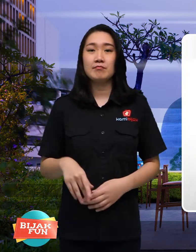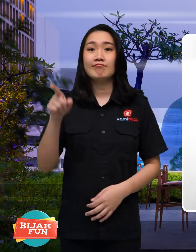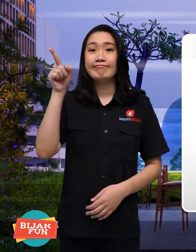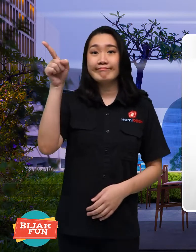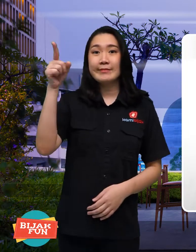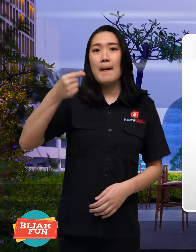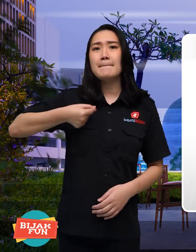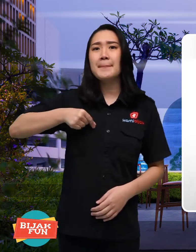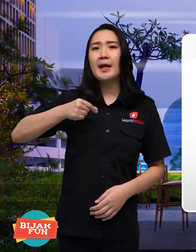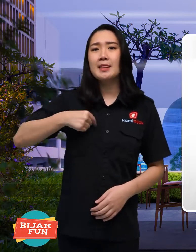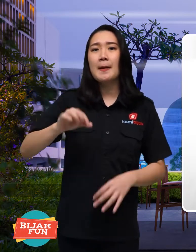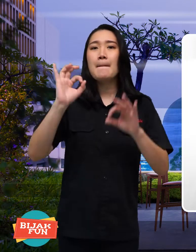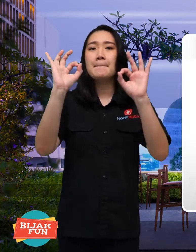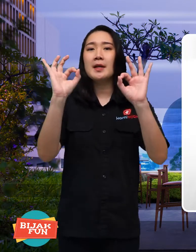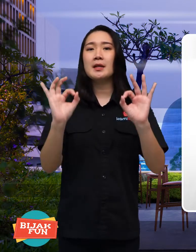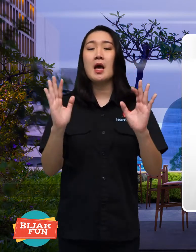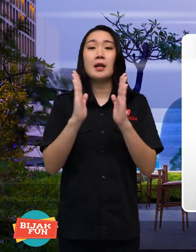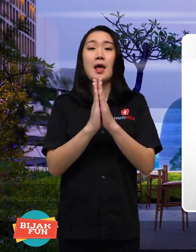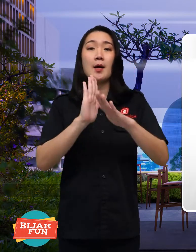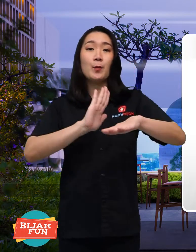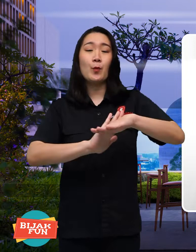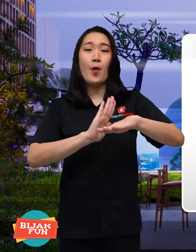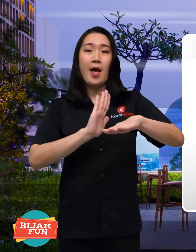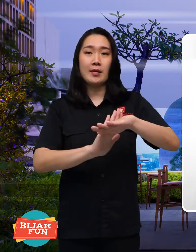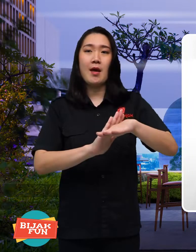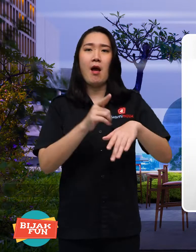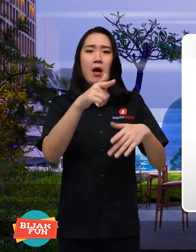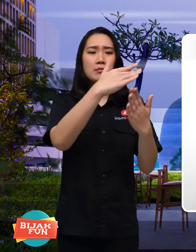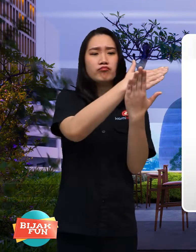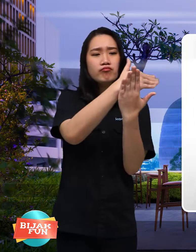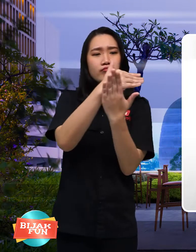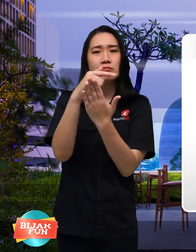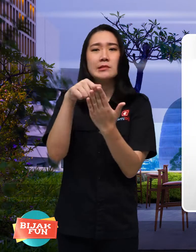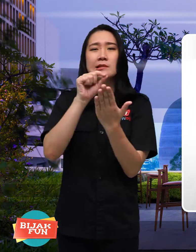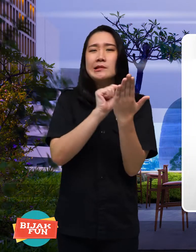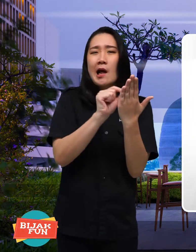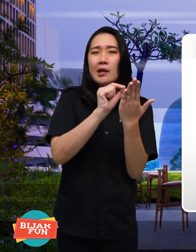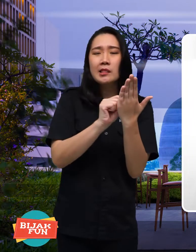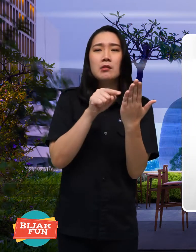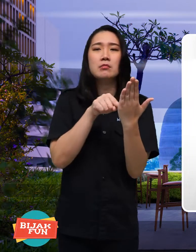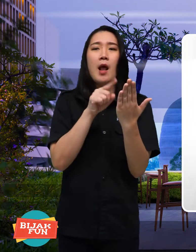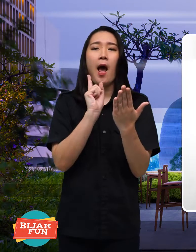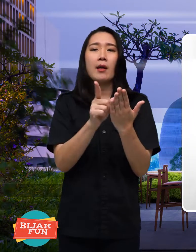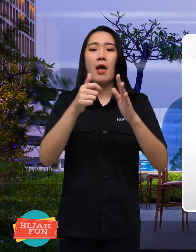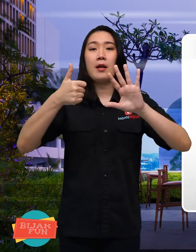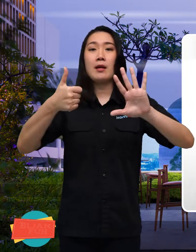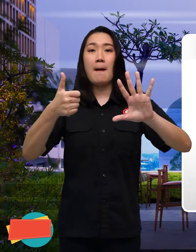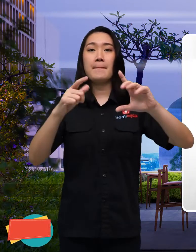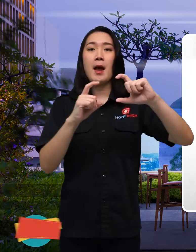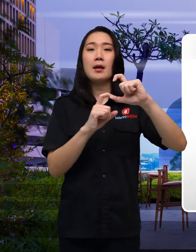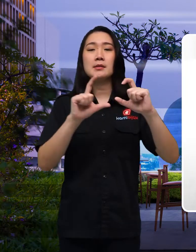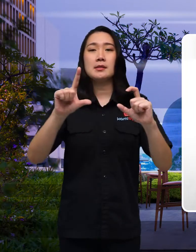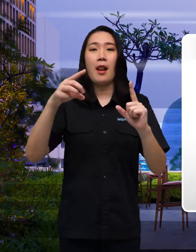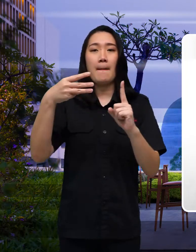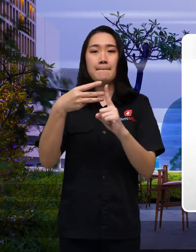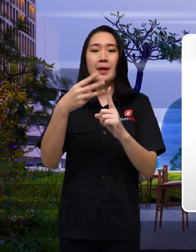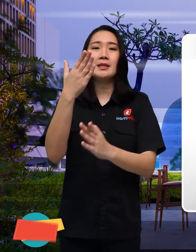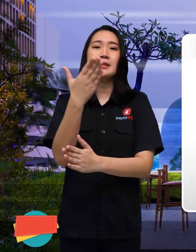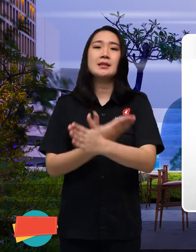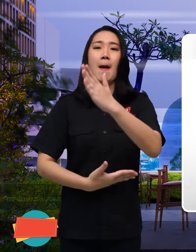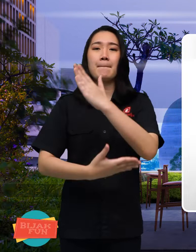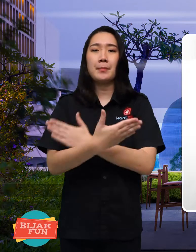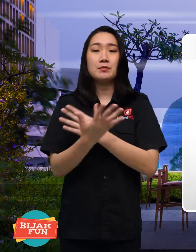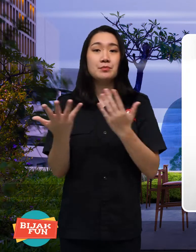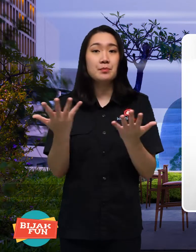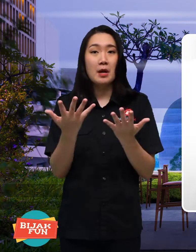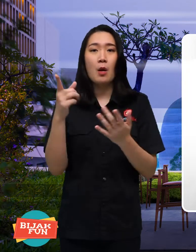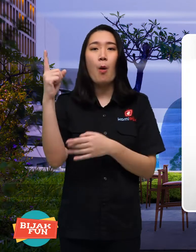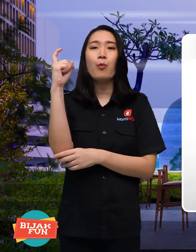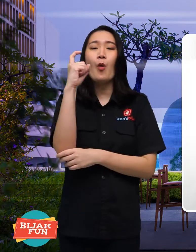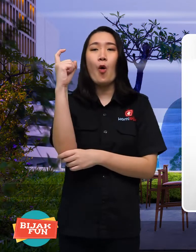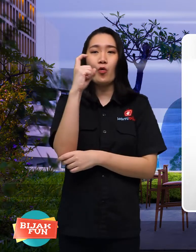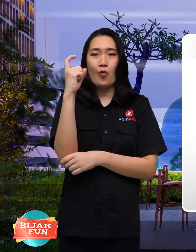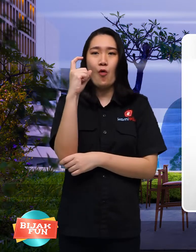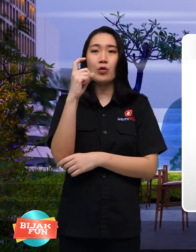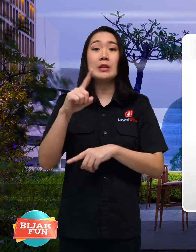Ministry of Education and Culture data noted that there are 6 Special Schools with Disabilities in Bogor,